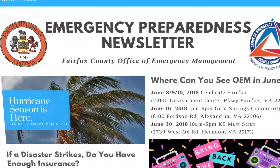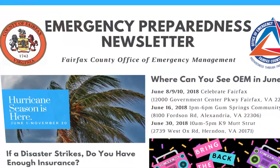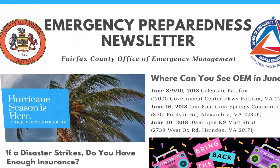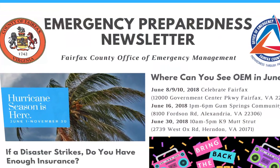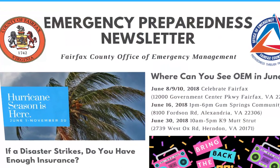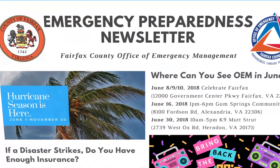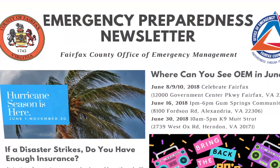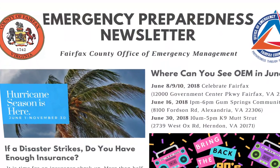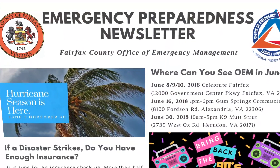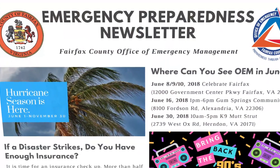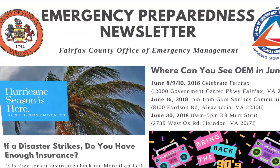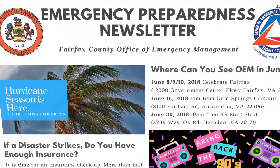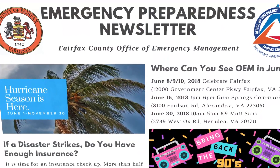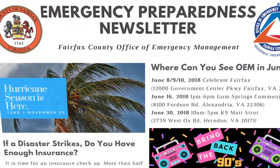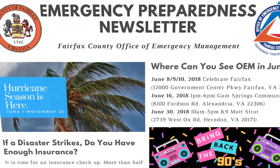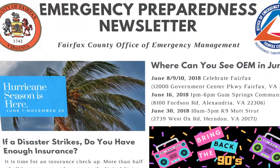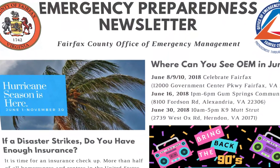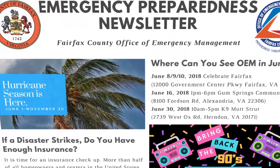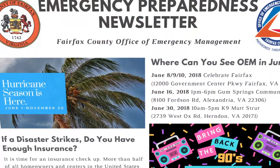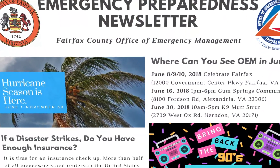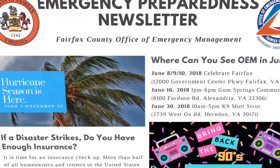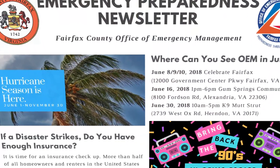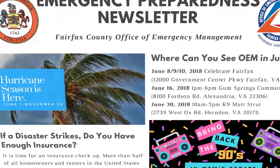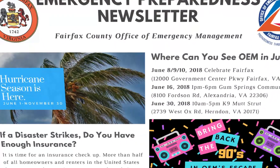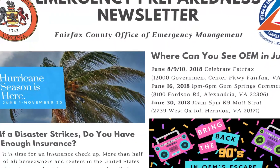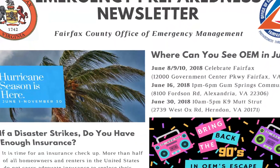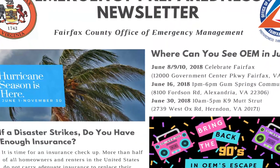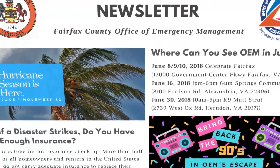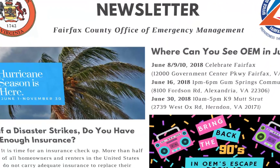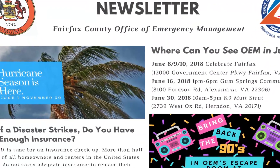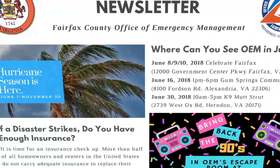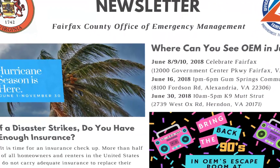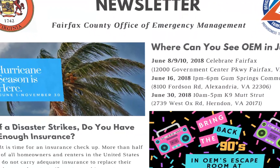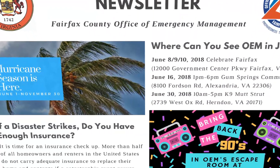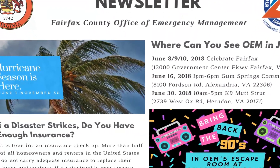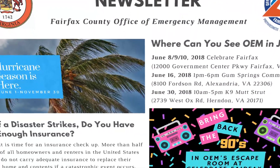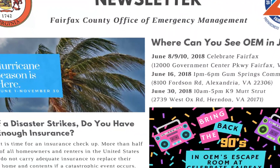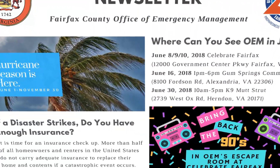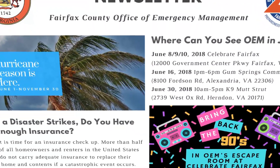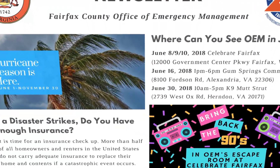newsletter in Fairfax Alerts and following the Office of